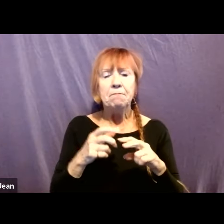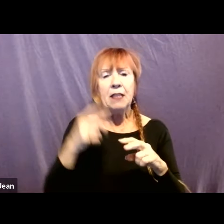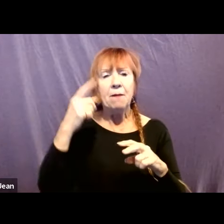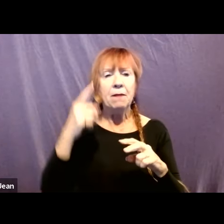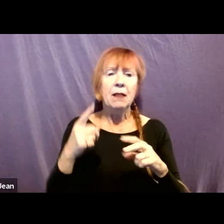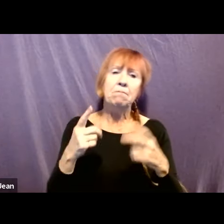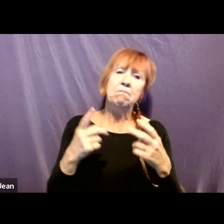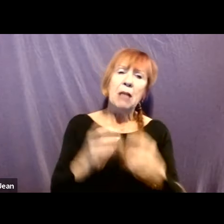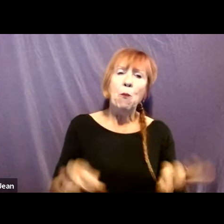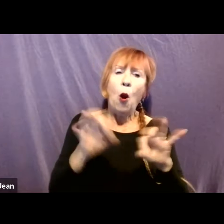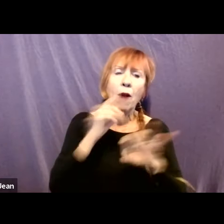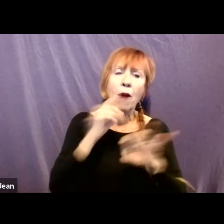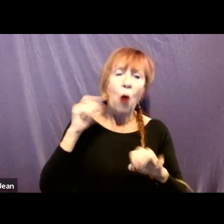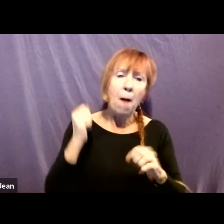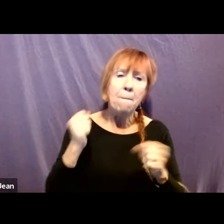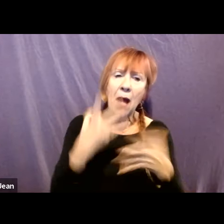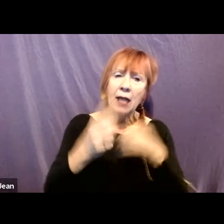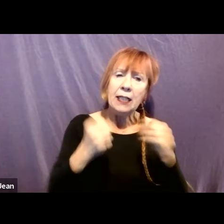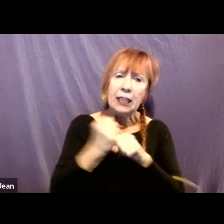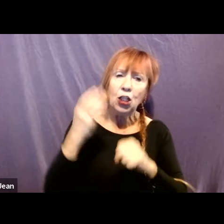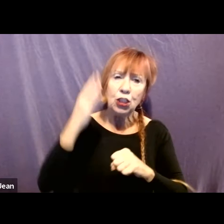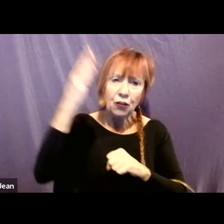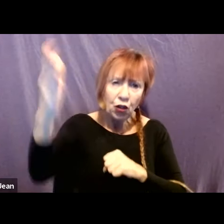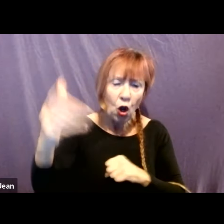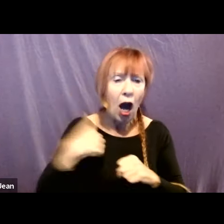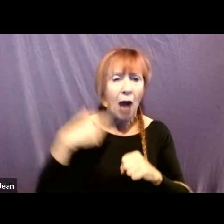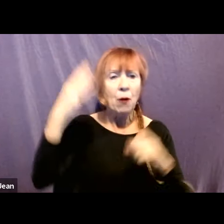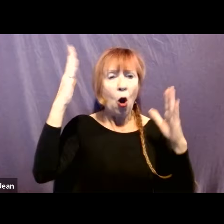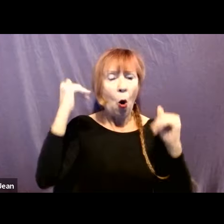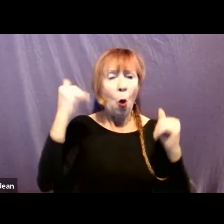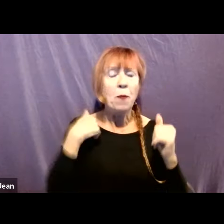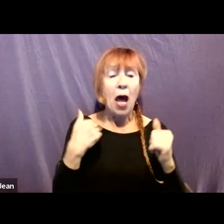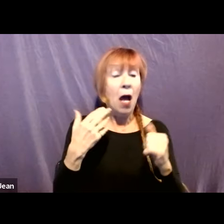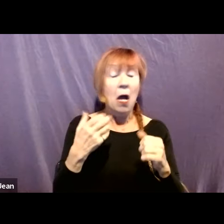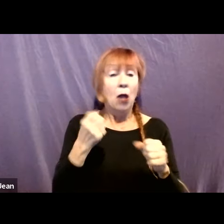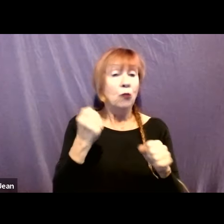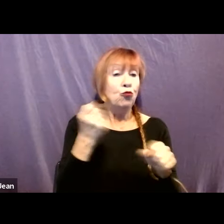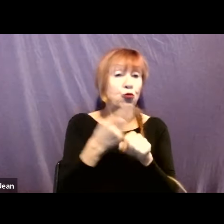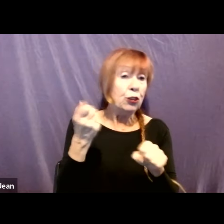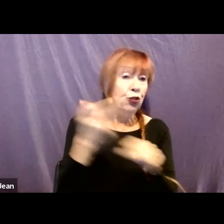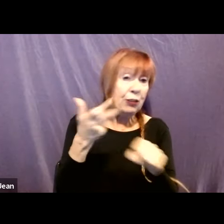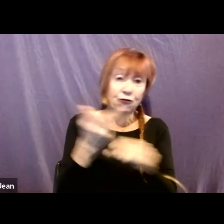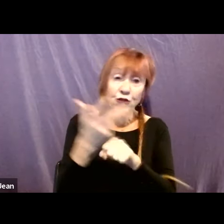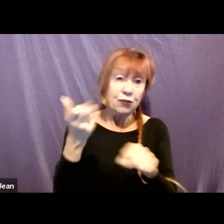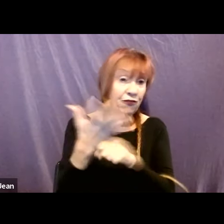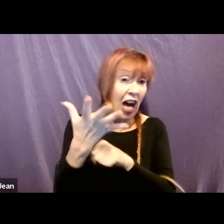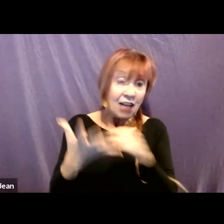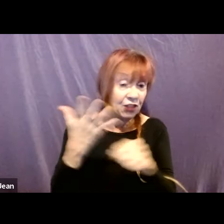new writers are gonna be able to find these videos, and become motivated to write their own stories,